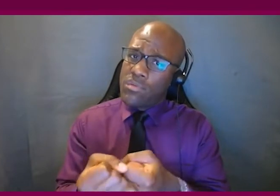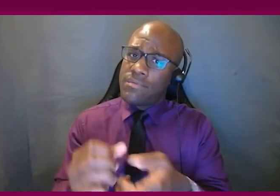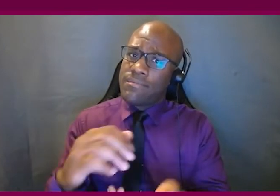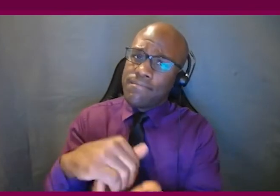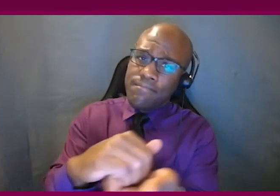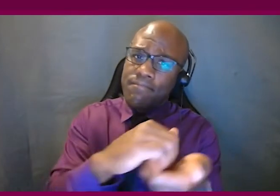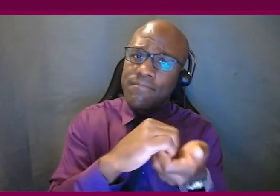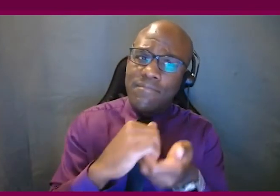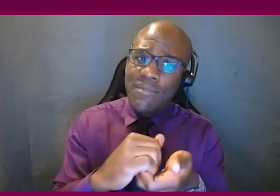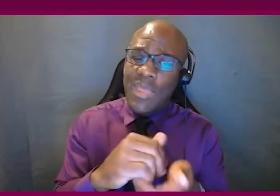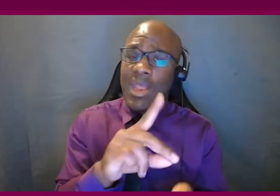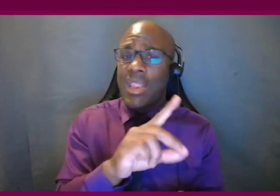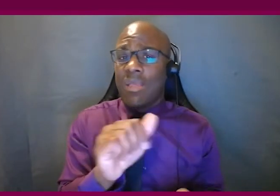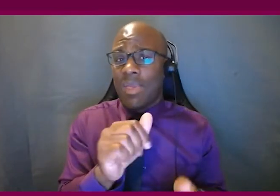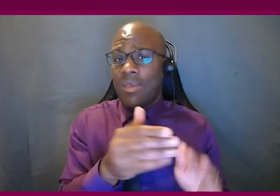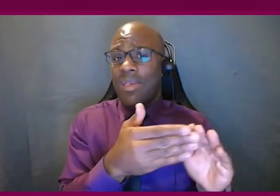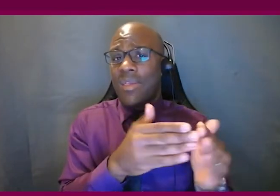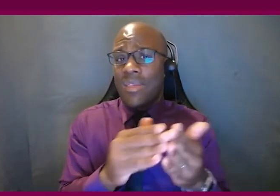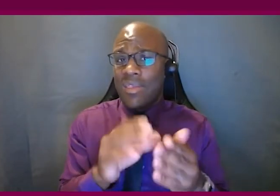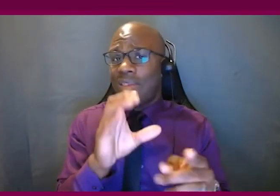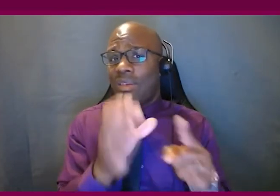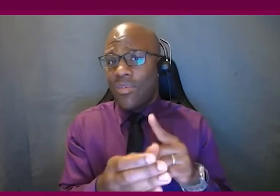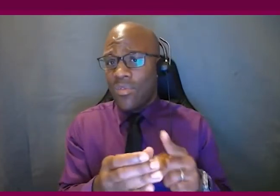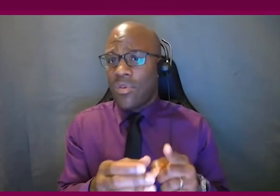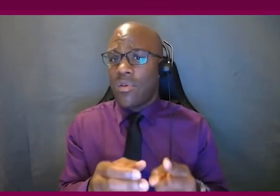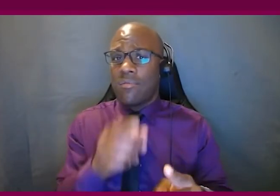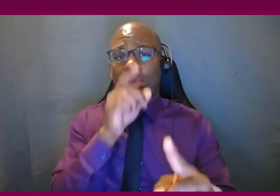And yeah, there's just so many different perspectives that can be brought to the arts.